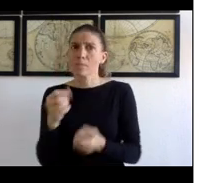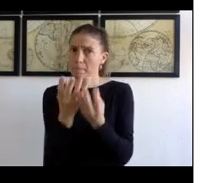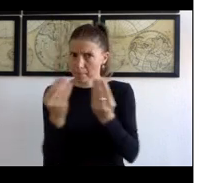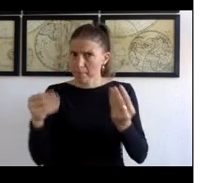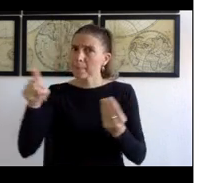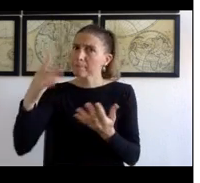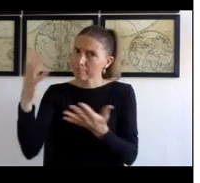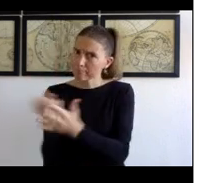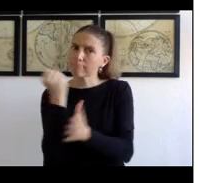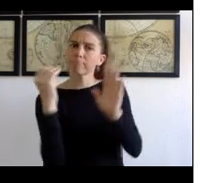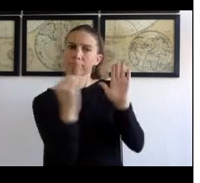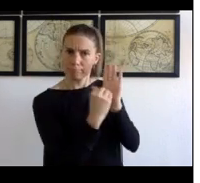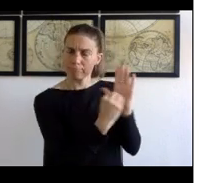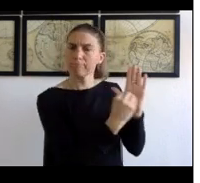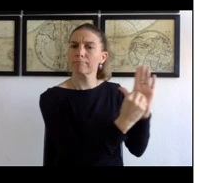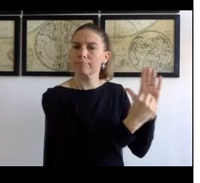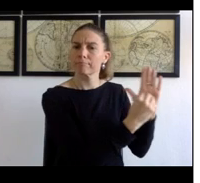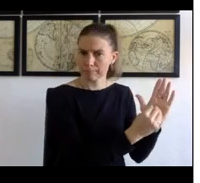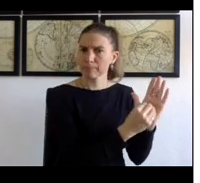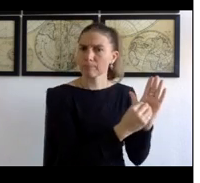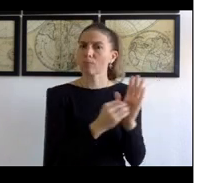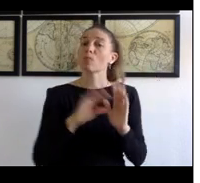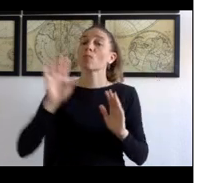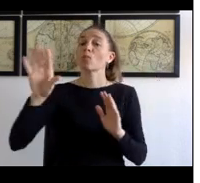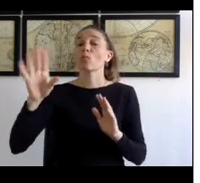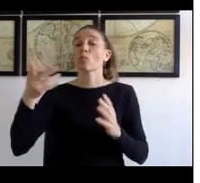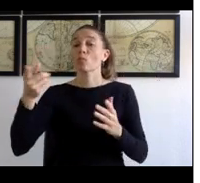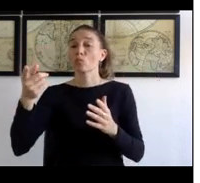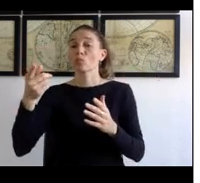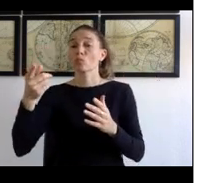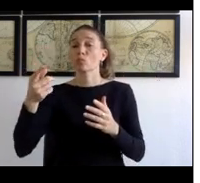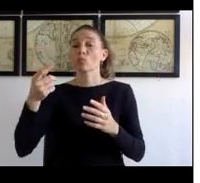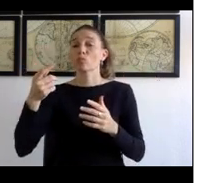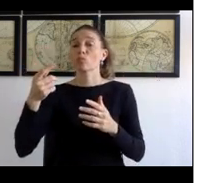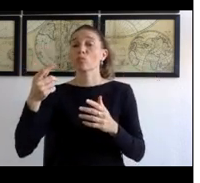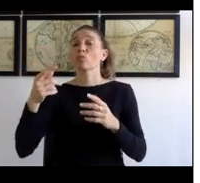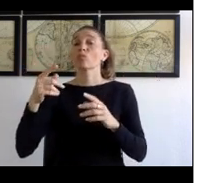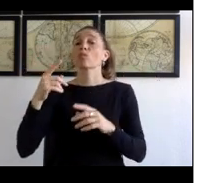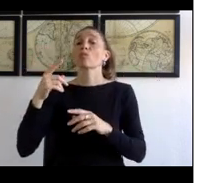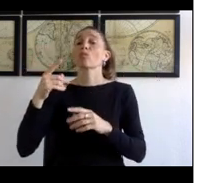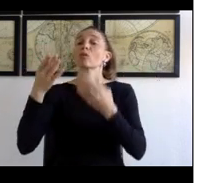in labour force surveys or others with a module on employment.